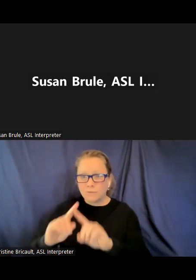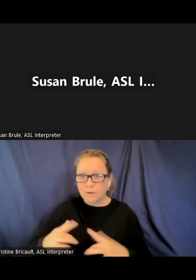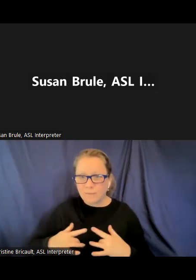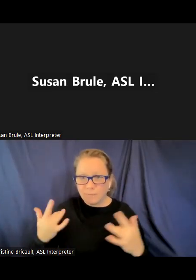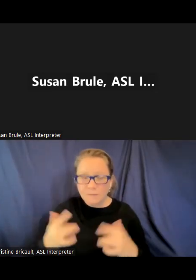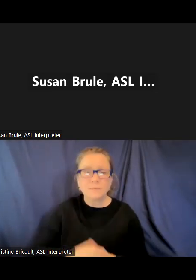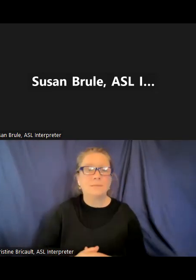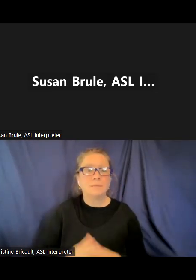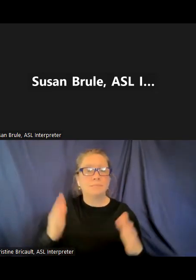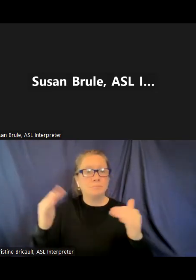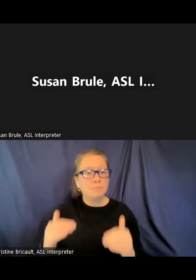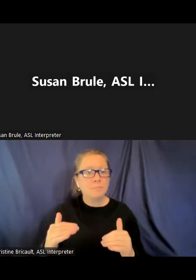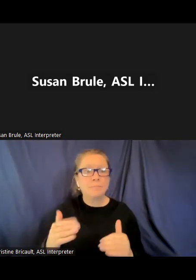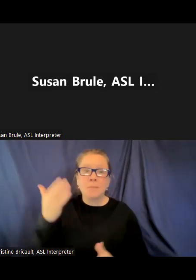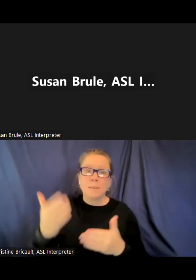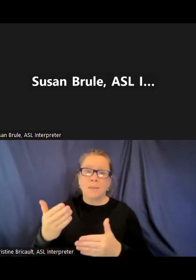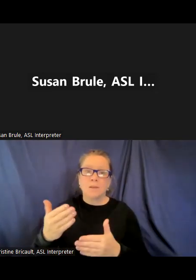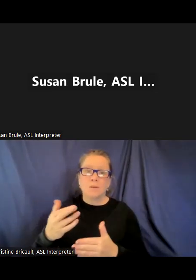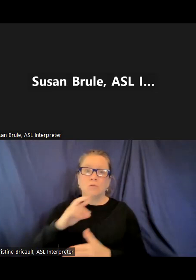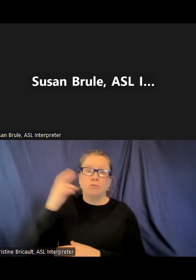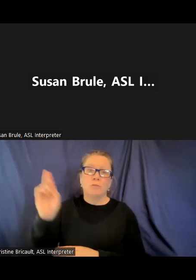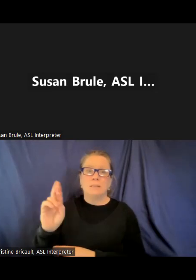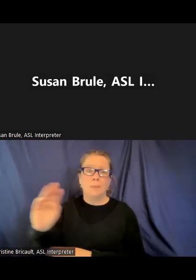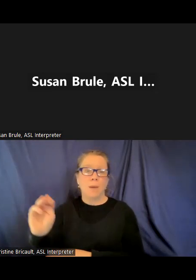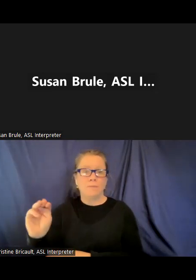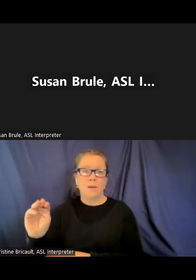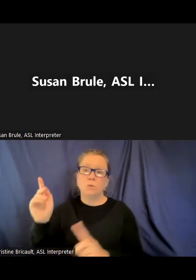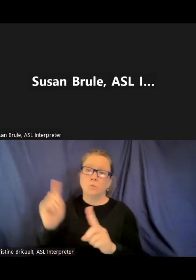It might be providing reasonable modifications to municipal ordinances.